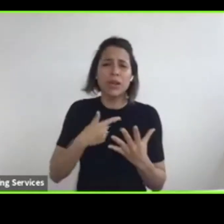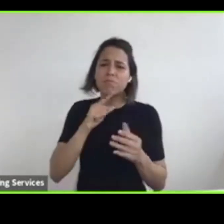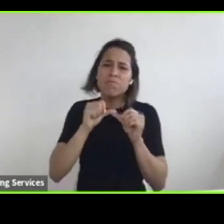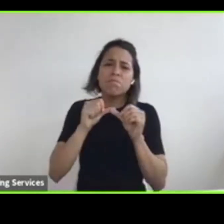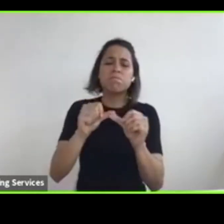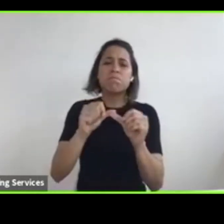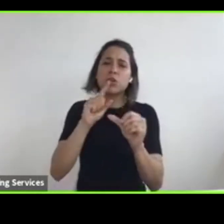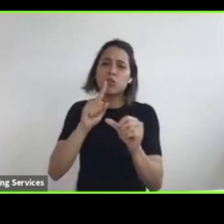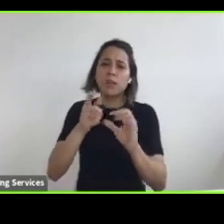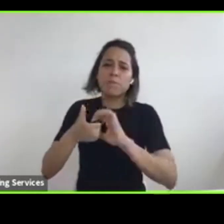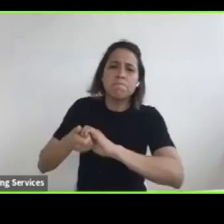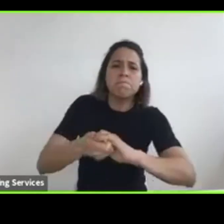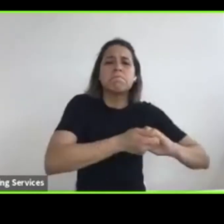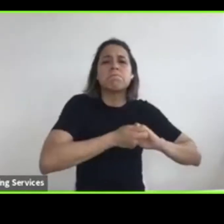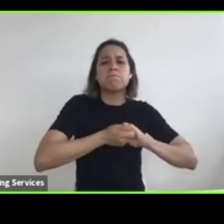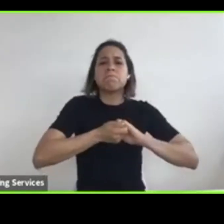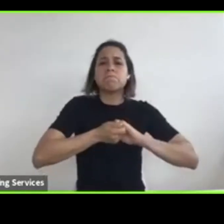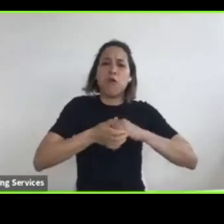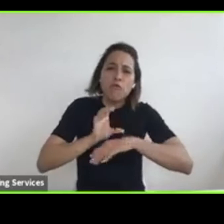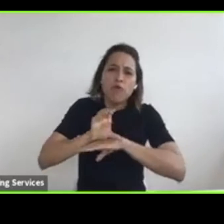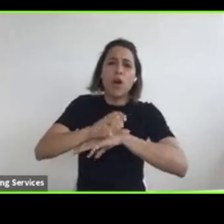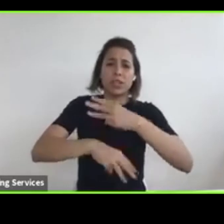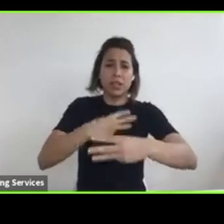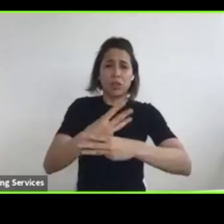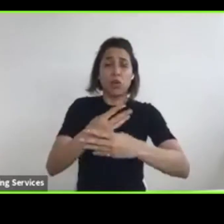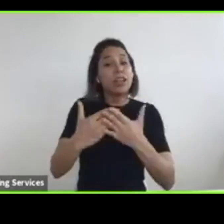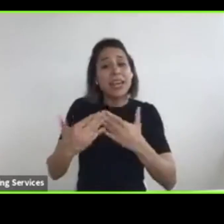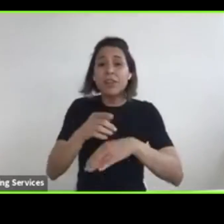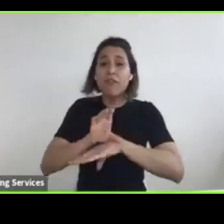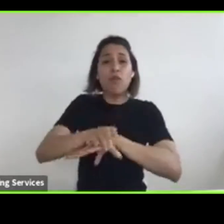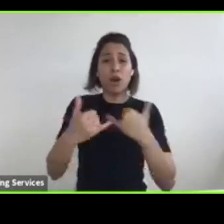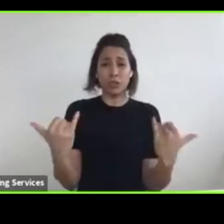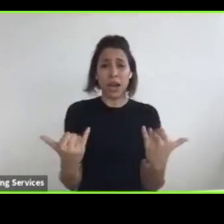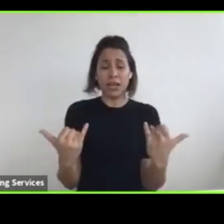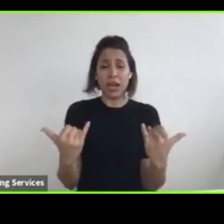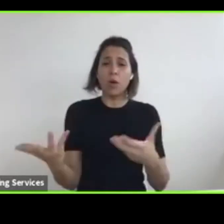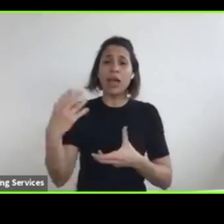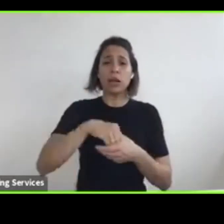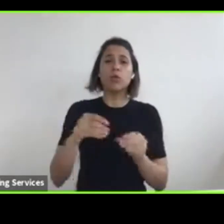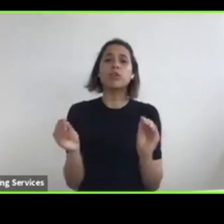RIGHT NOW INCLUDES MORE REST THAN MOST OF US ARE USED TO. WE